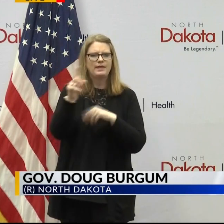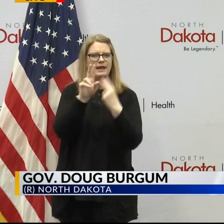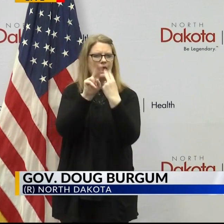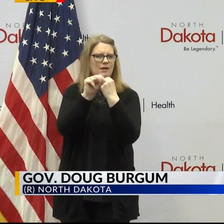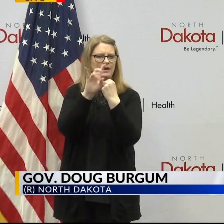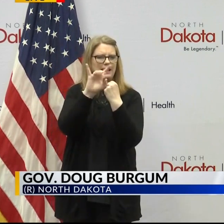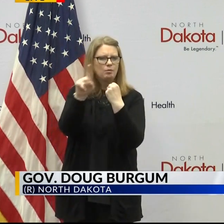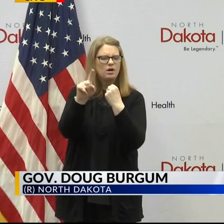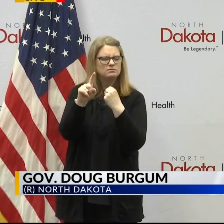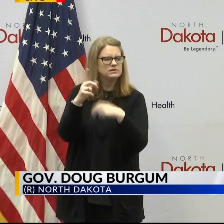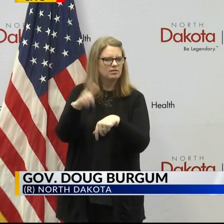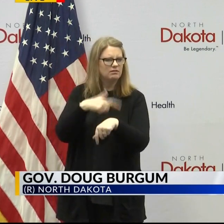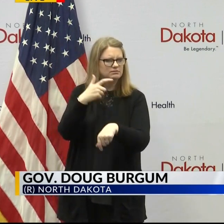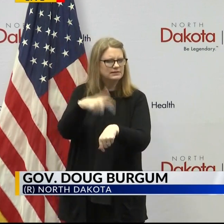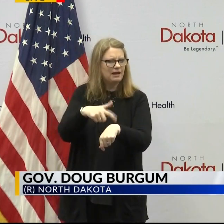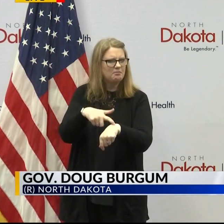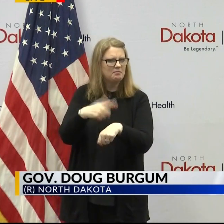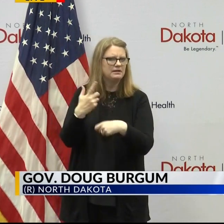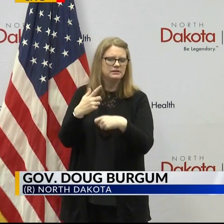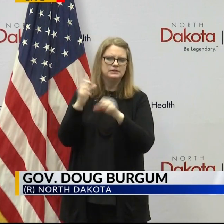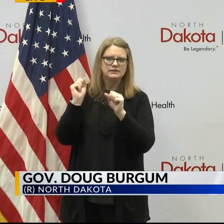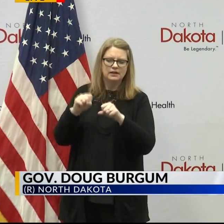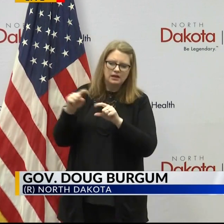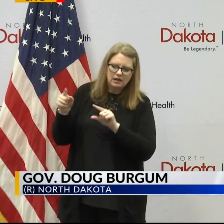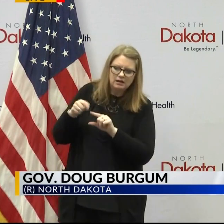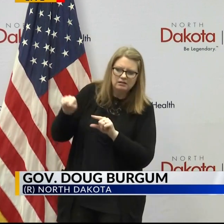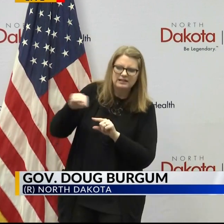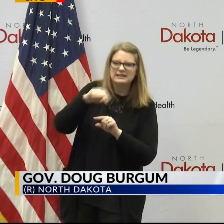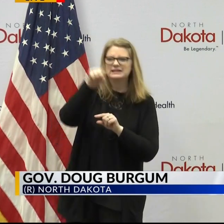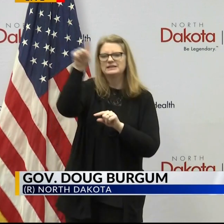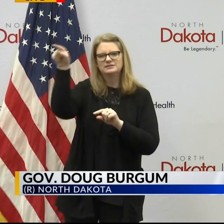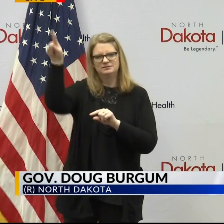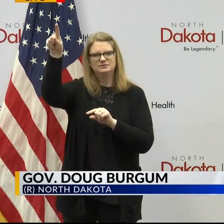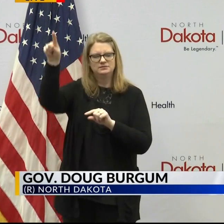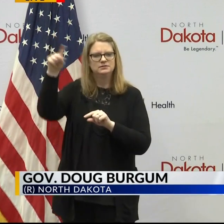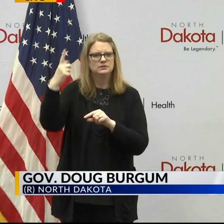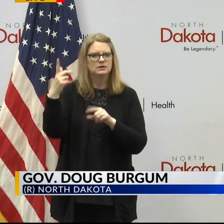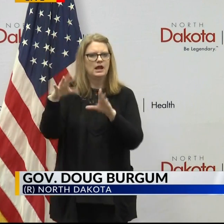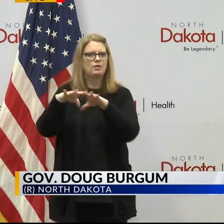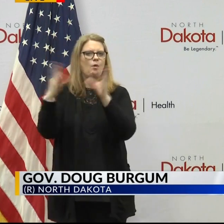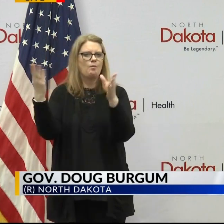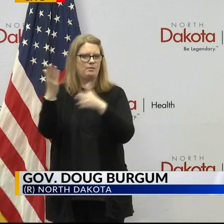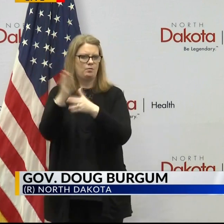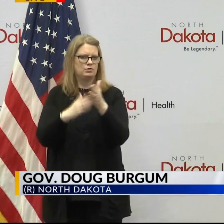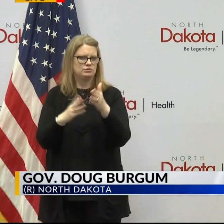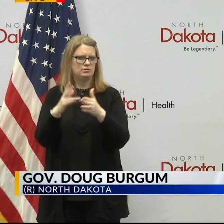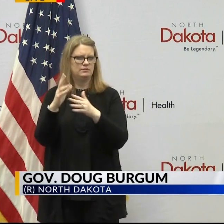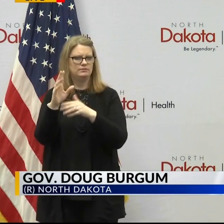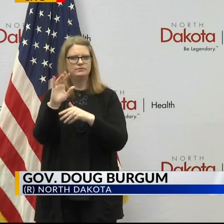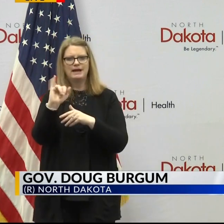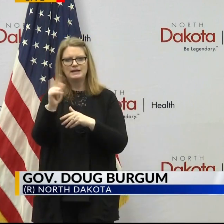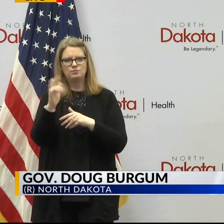I DO BELIEVE THERE IS A ROUTE AROUND THERE, AGAIN, IF YOU'RE DOING ESSENTIAL TRAVEL ON HIGHWAY 81, IT TAKES YOU A